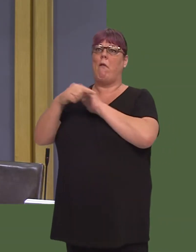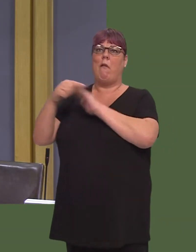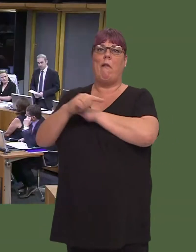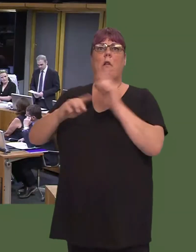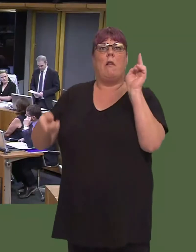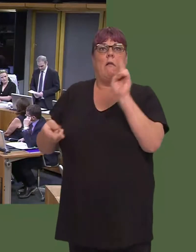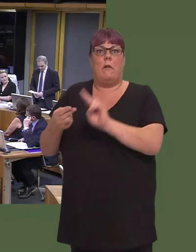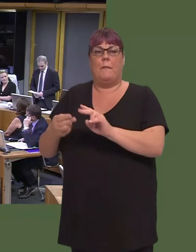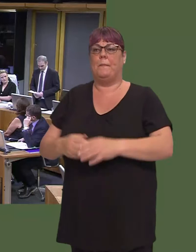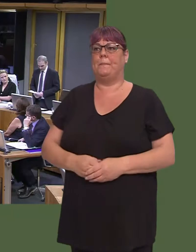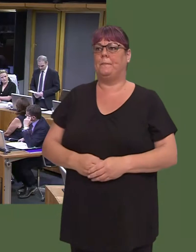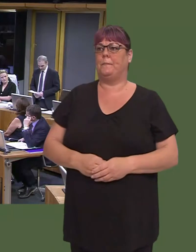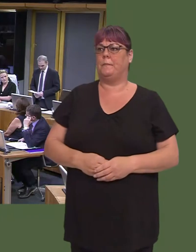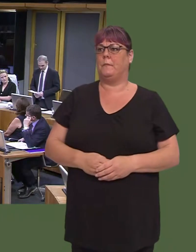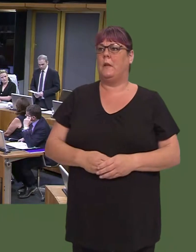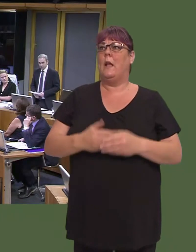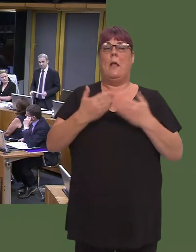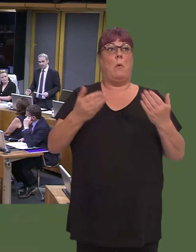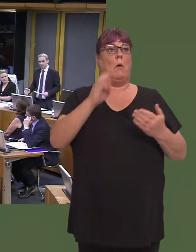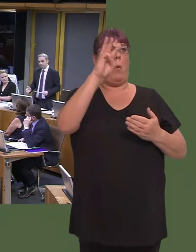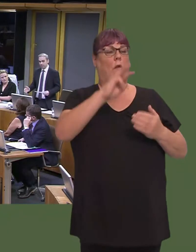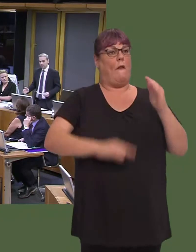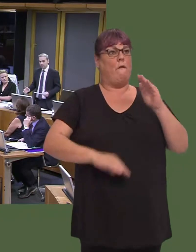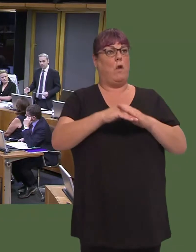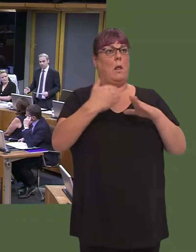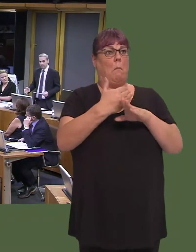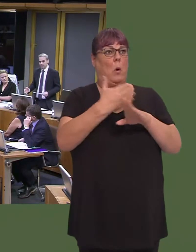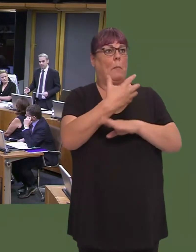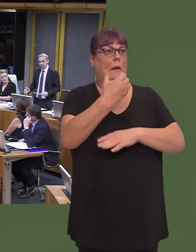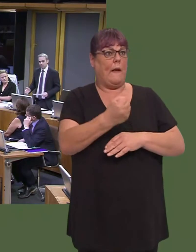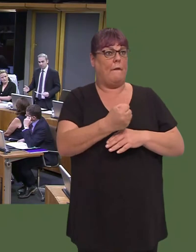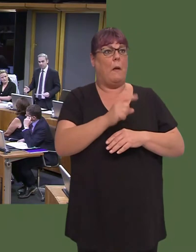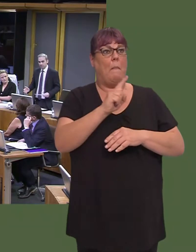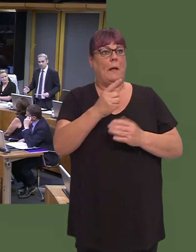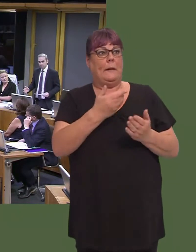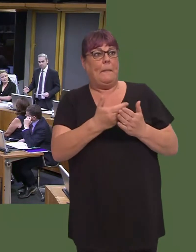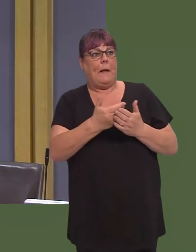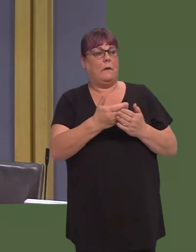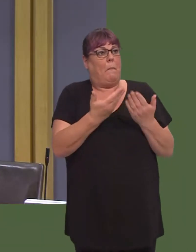thatópublic. Si‚n Gwenllian AM: 5. A wnaiff y Prif Weinidog gyhoeddi amserlen benodol ar gyfer datblygu parc busnes Parc Bryn Cegin? OAQ52636